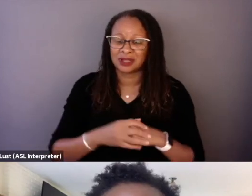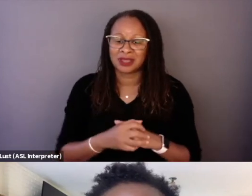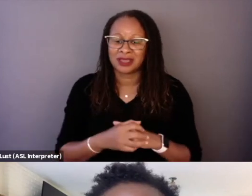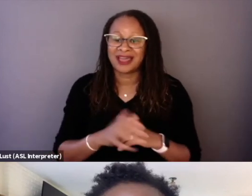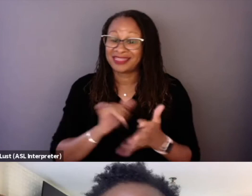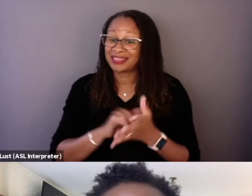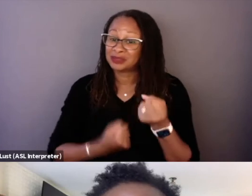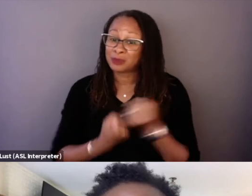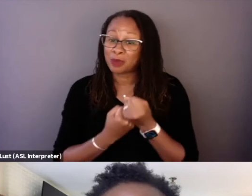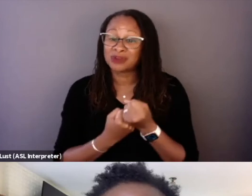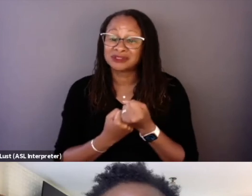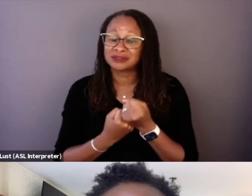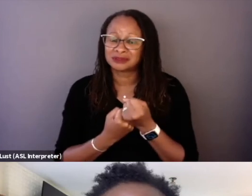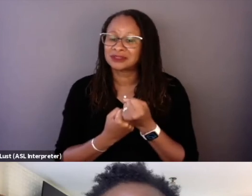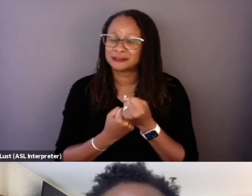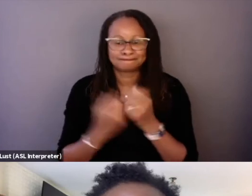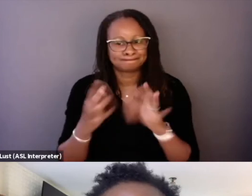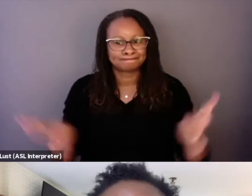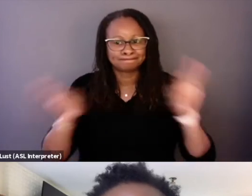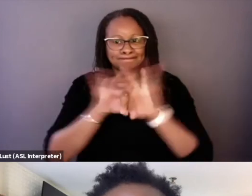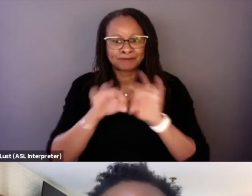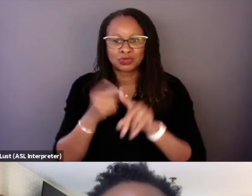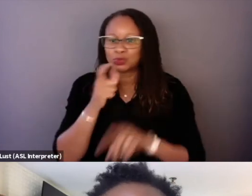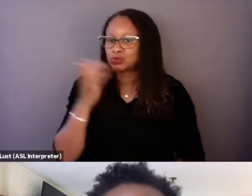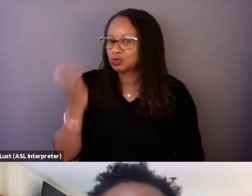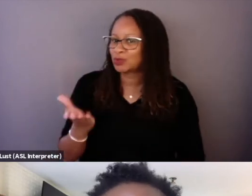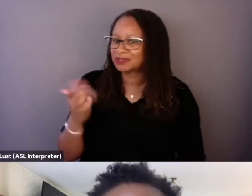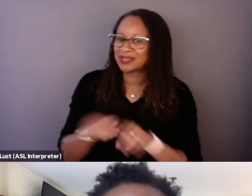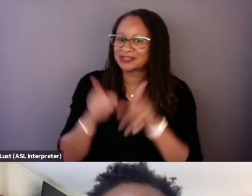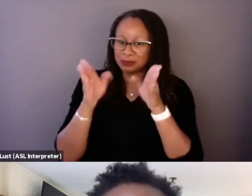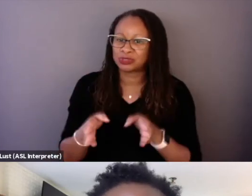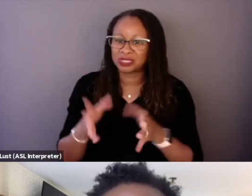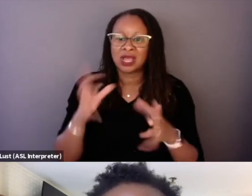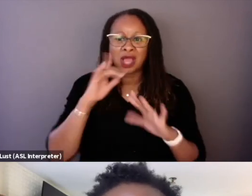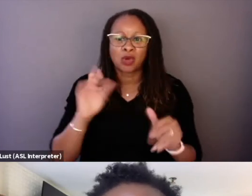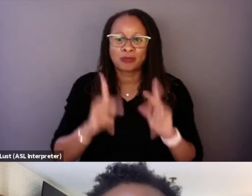it was so integral to who she was as a person. And I hope that people see that when they think of her too.